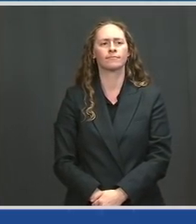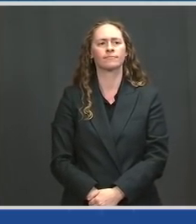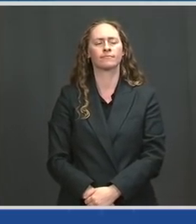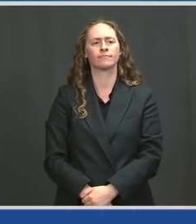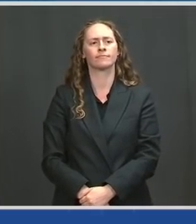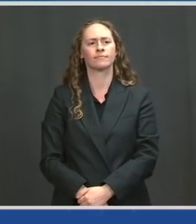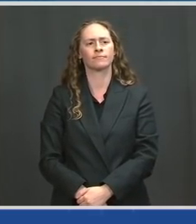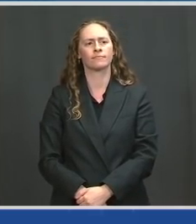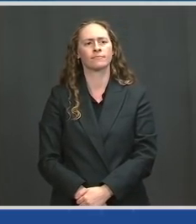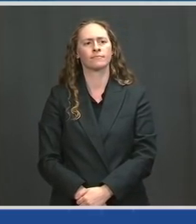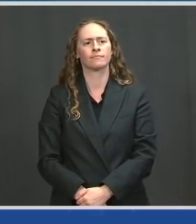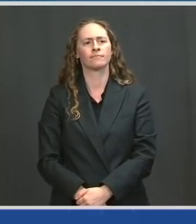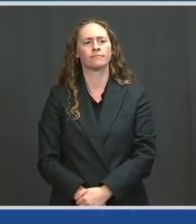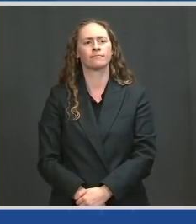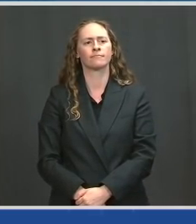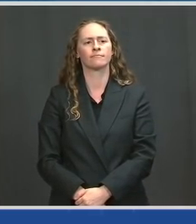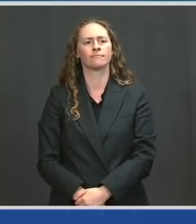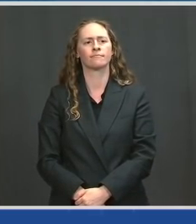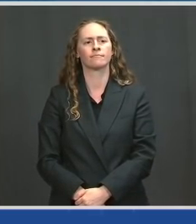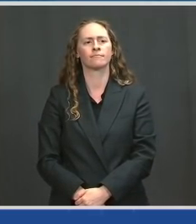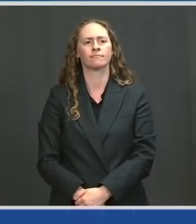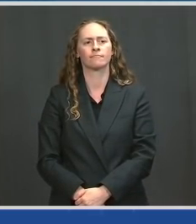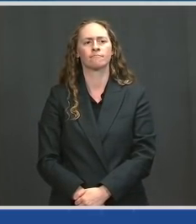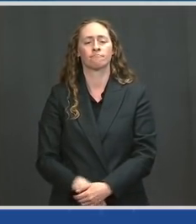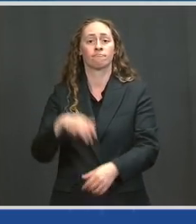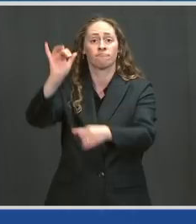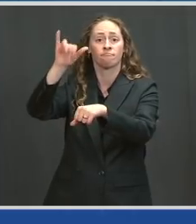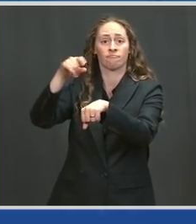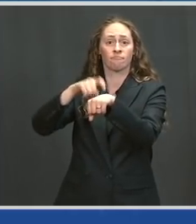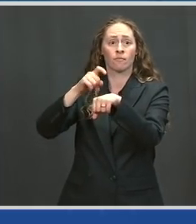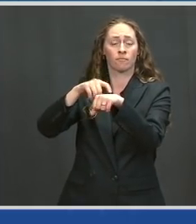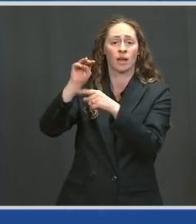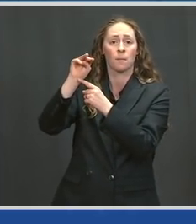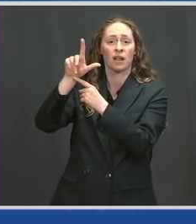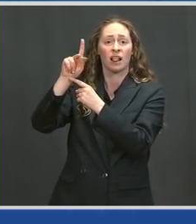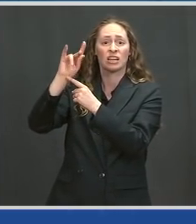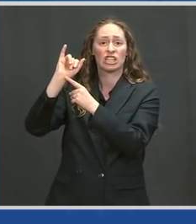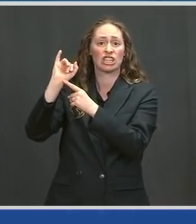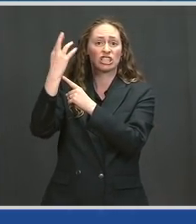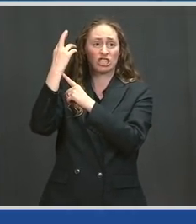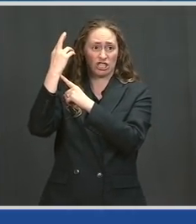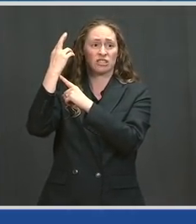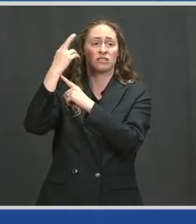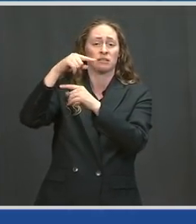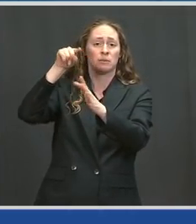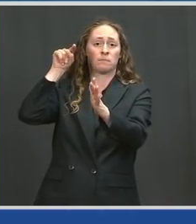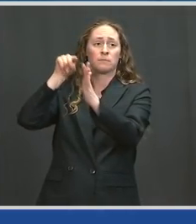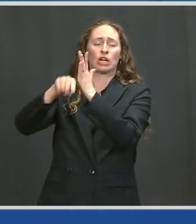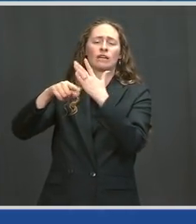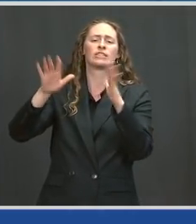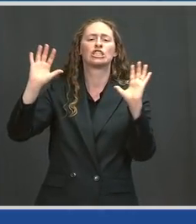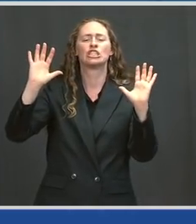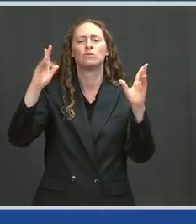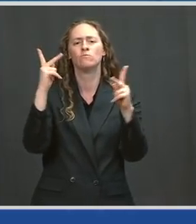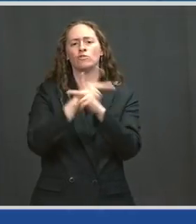The community, cutting off Black families and business from jobs and opportunity. Chronic underinvestment from state